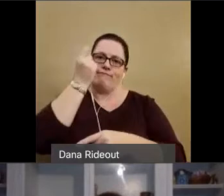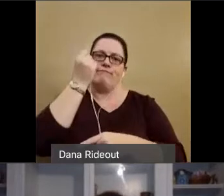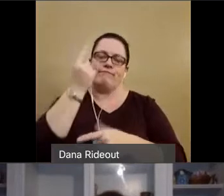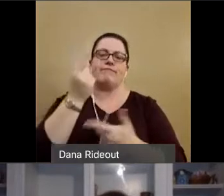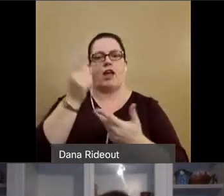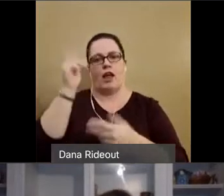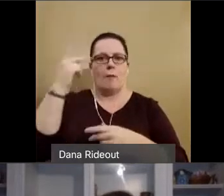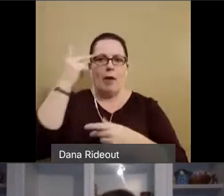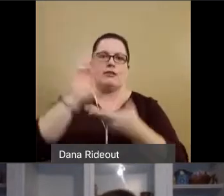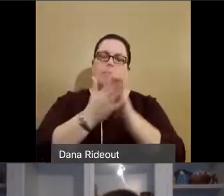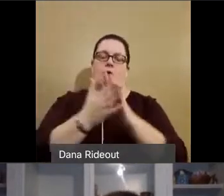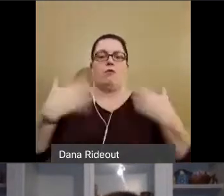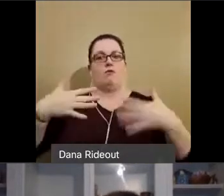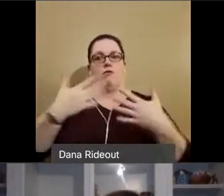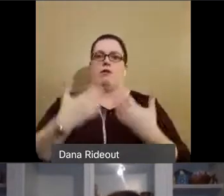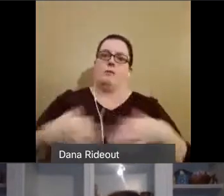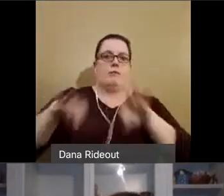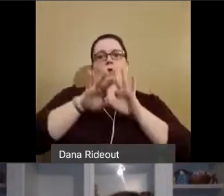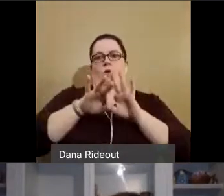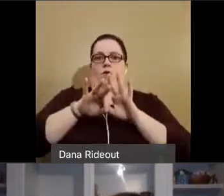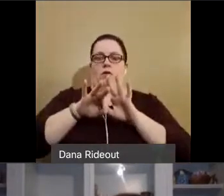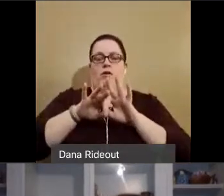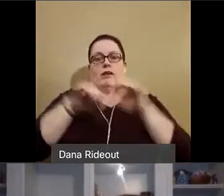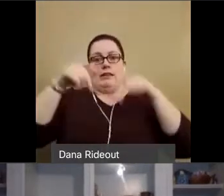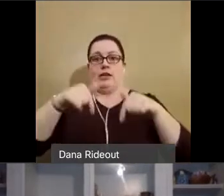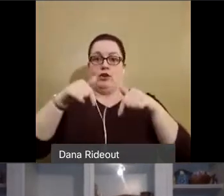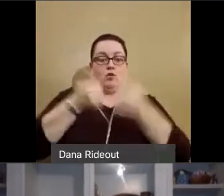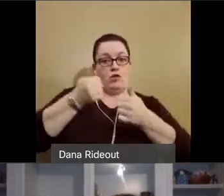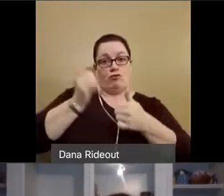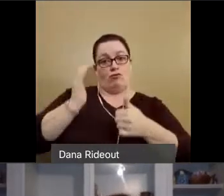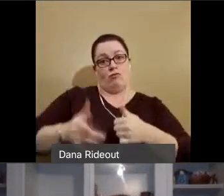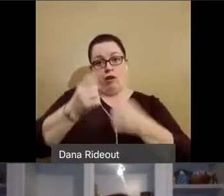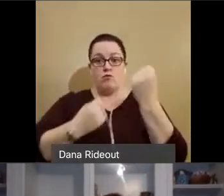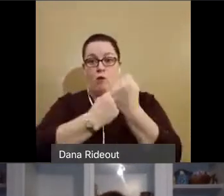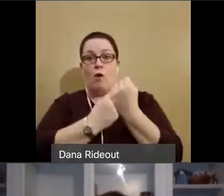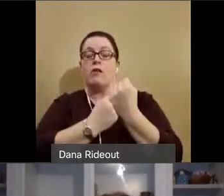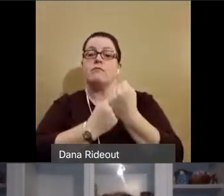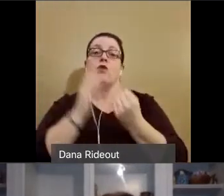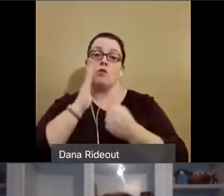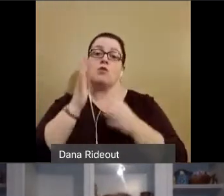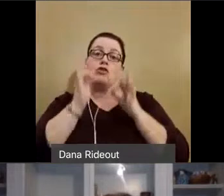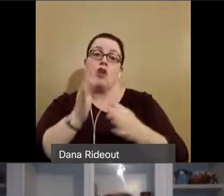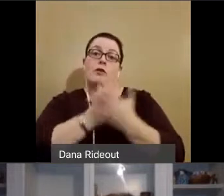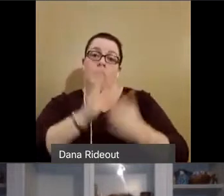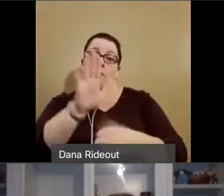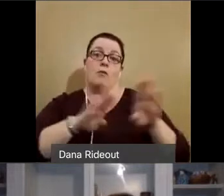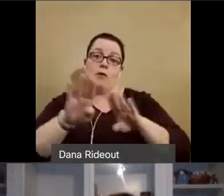And what side you are on politically, actually determines some of your behavior and not all of your behavior. It's not always that simple.